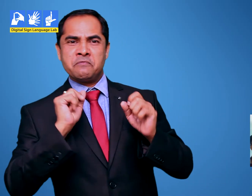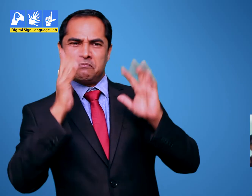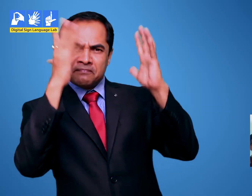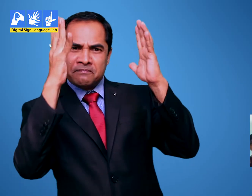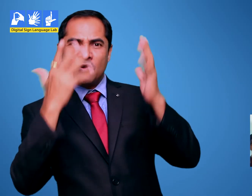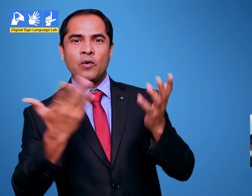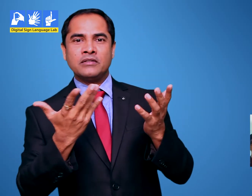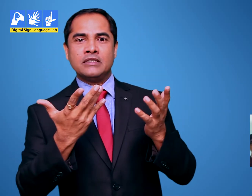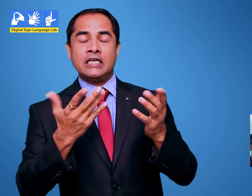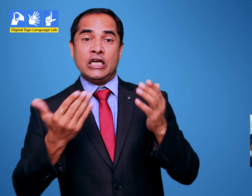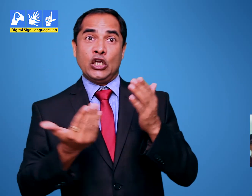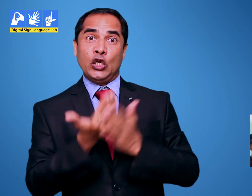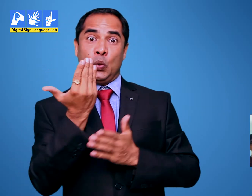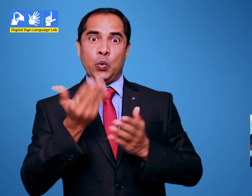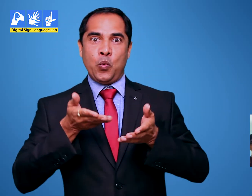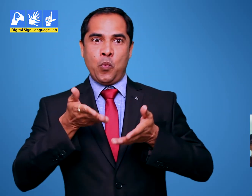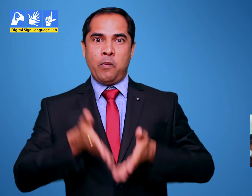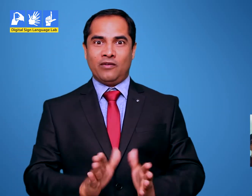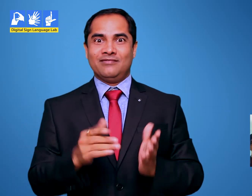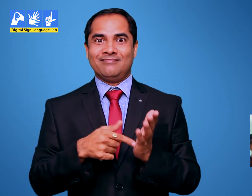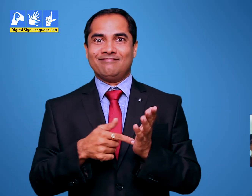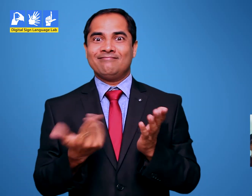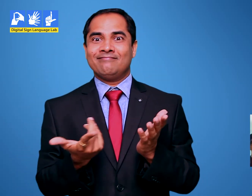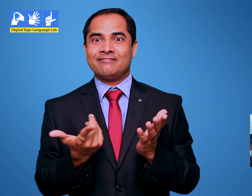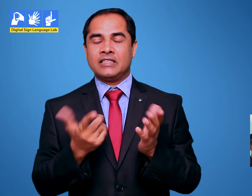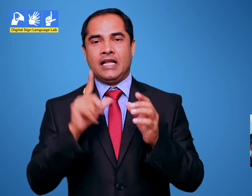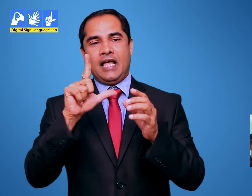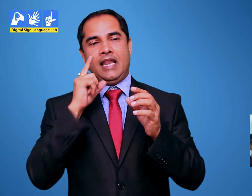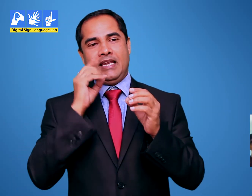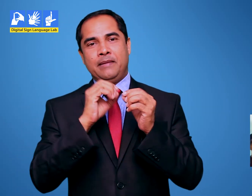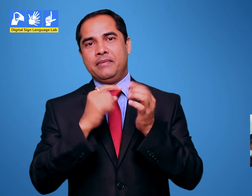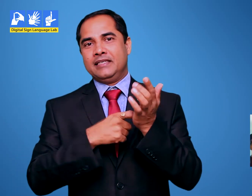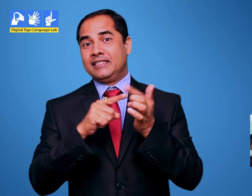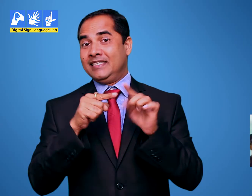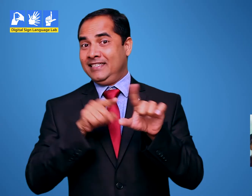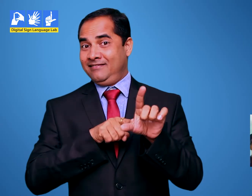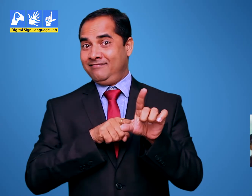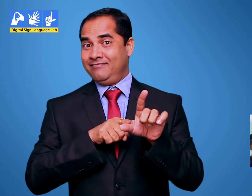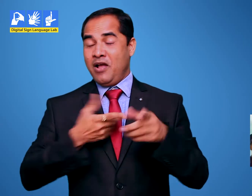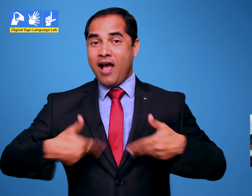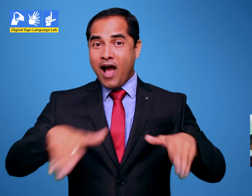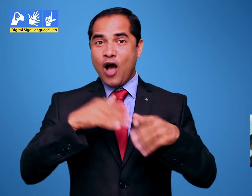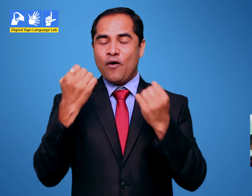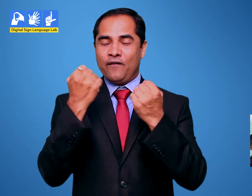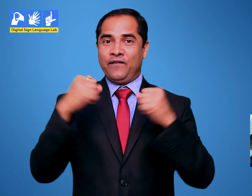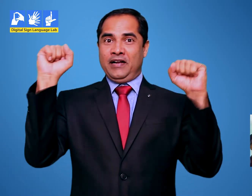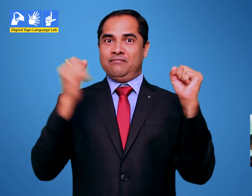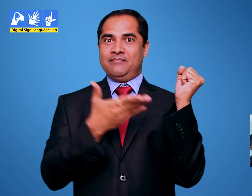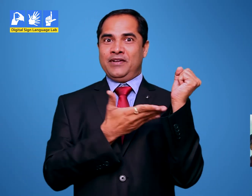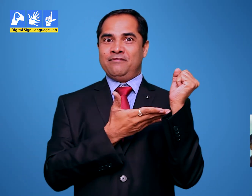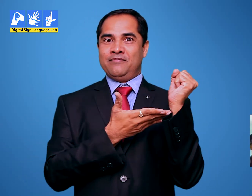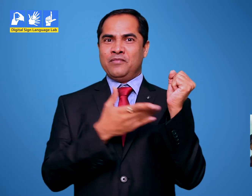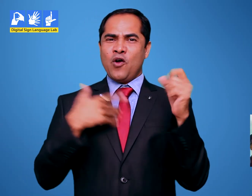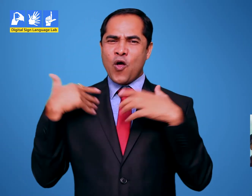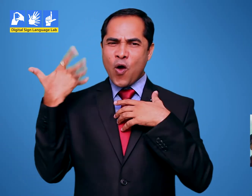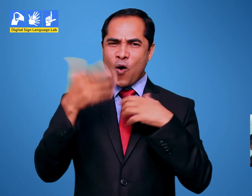"Today, all of us do by our presence here, confer glory and hope to the newborn